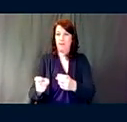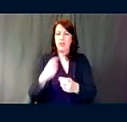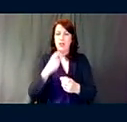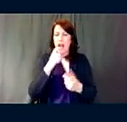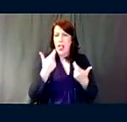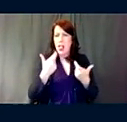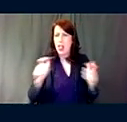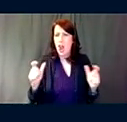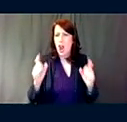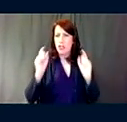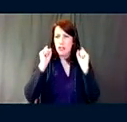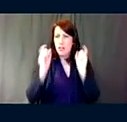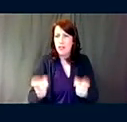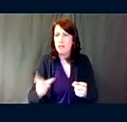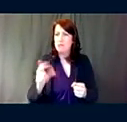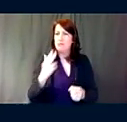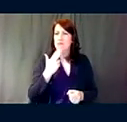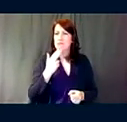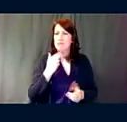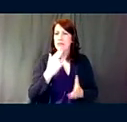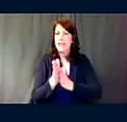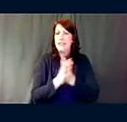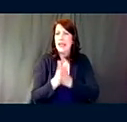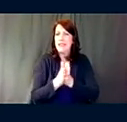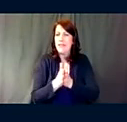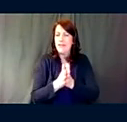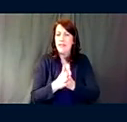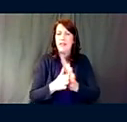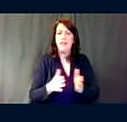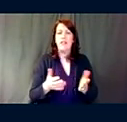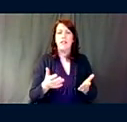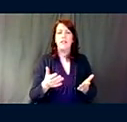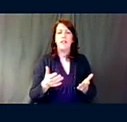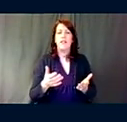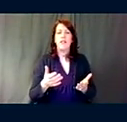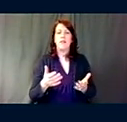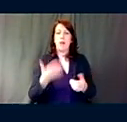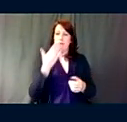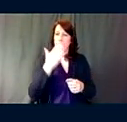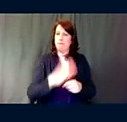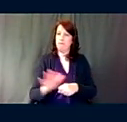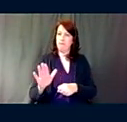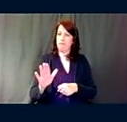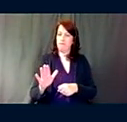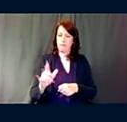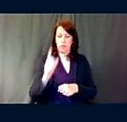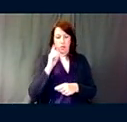NOT SOMETHING THAT IS VERY LARGE AT ALL, SMALL INCENTIVE, BUT